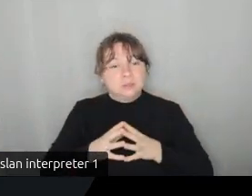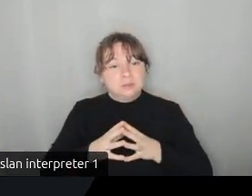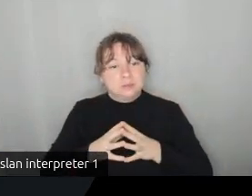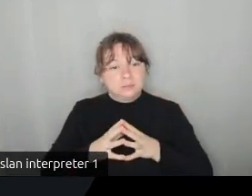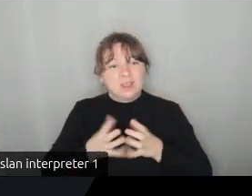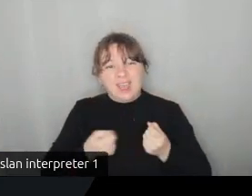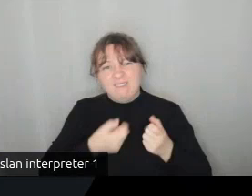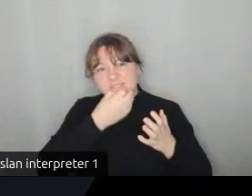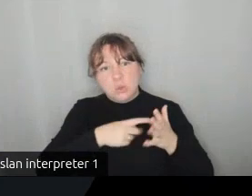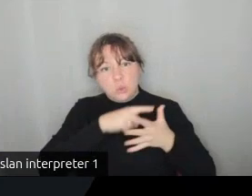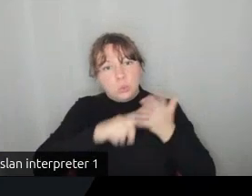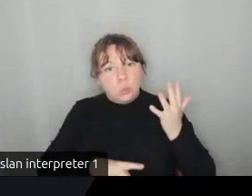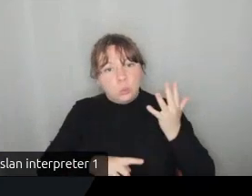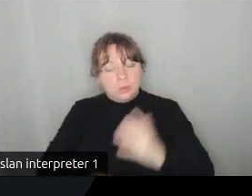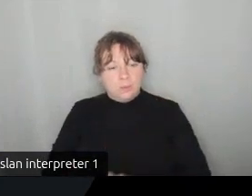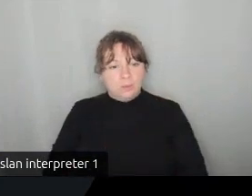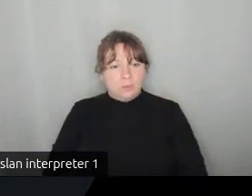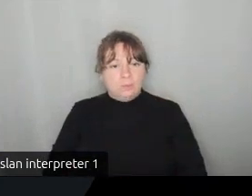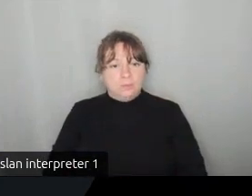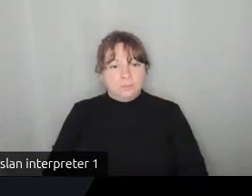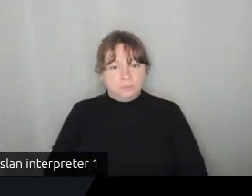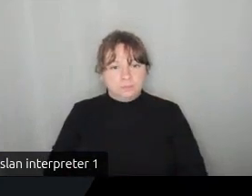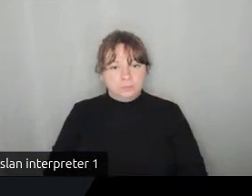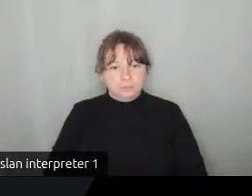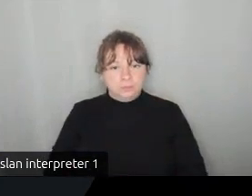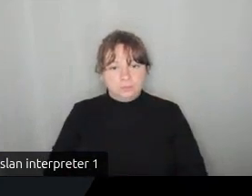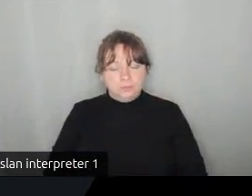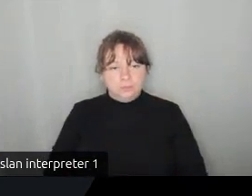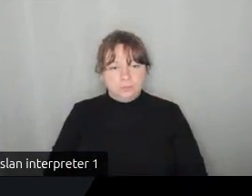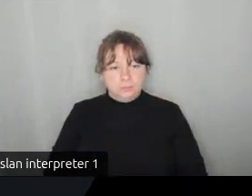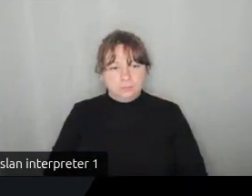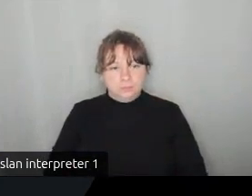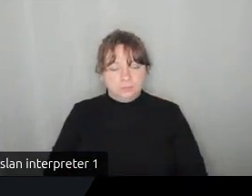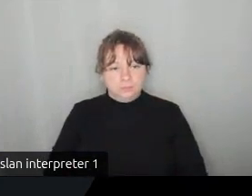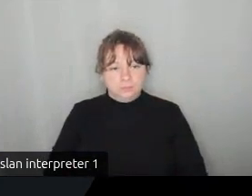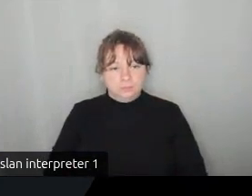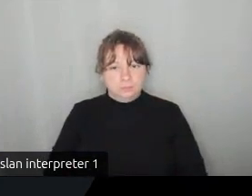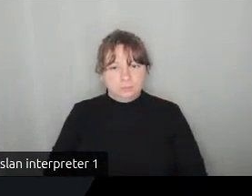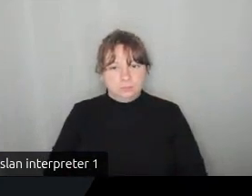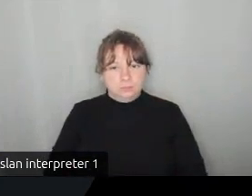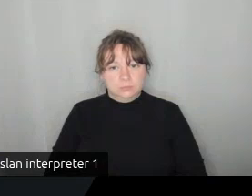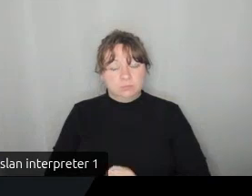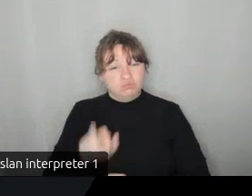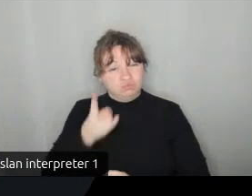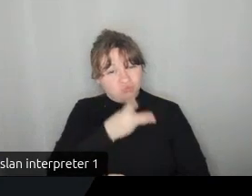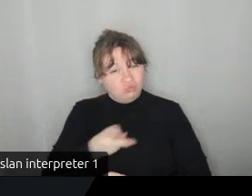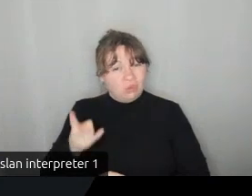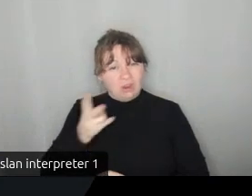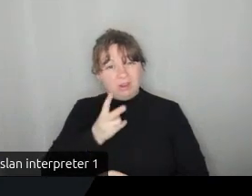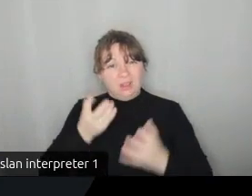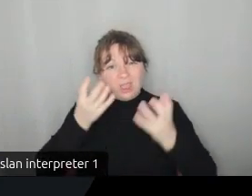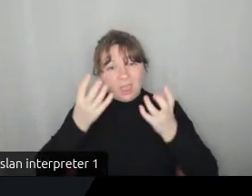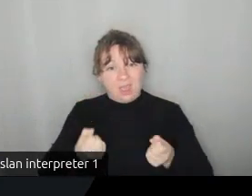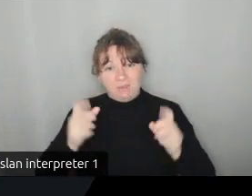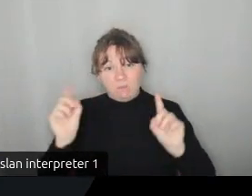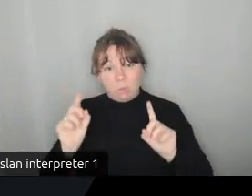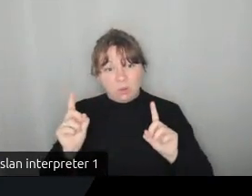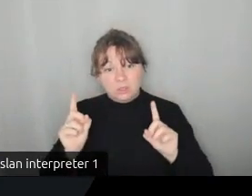but we'll go through them. Um now the ones that we will see quite commonly for example to use